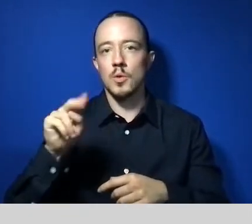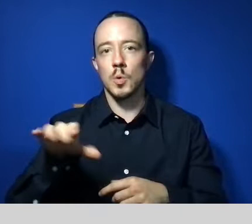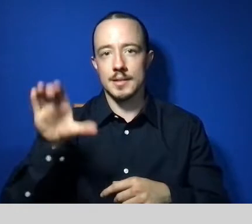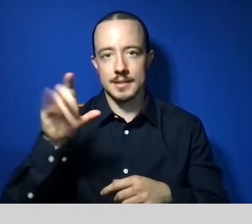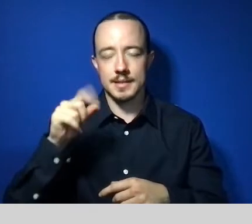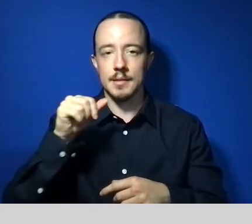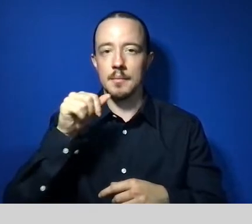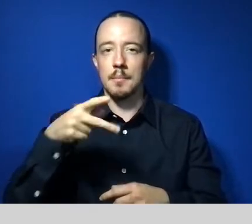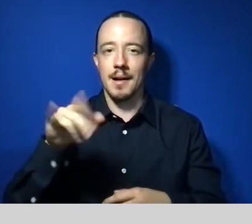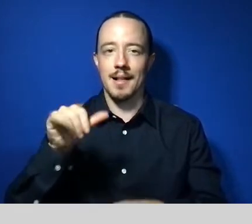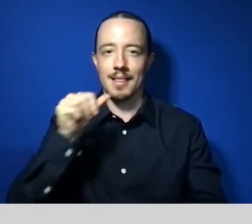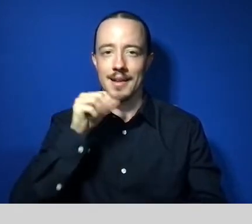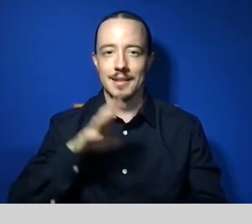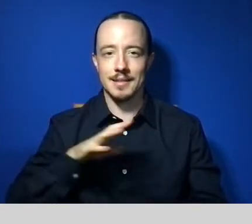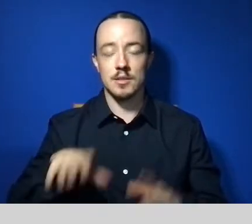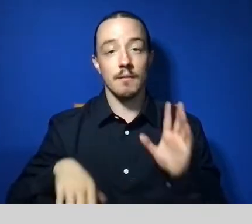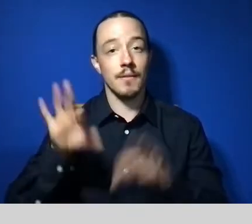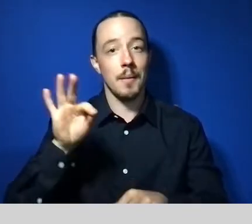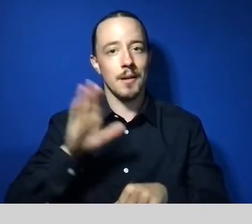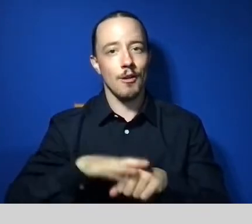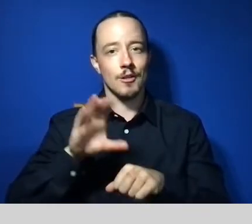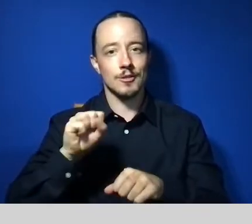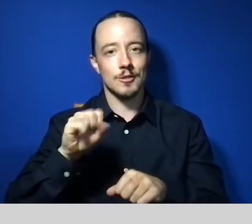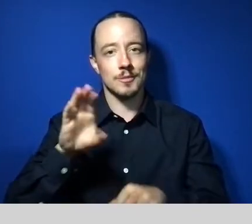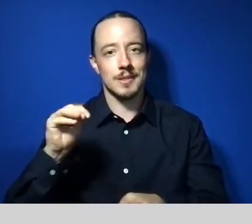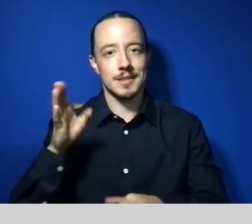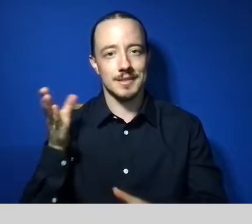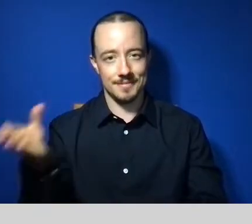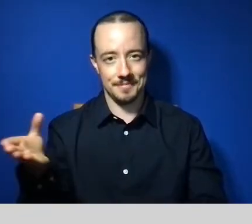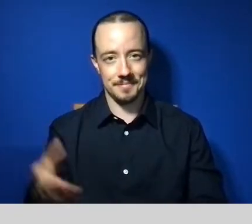You can find me on Twitter, GitHub and LinkedIn @reshamas.